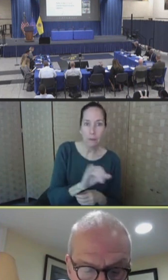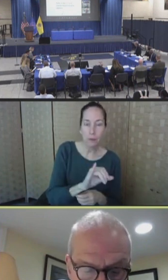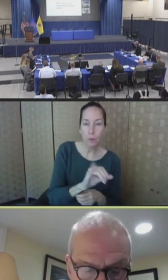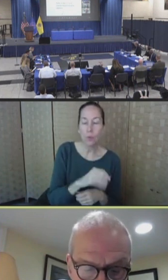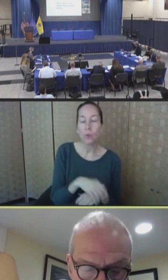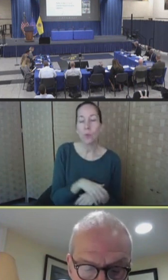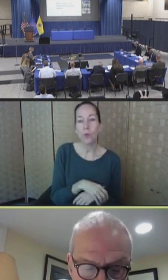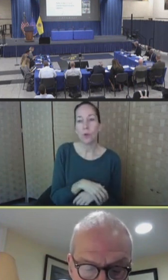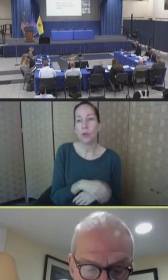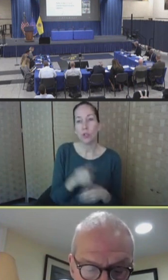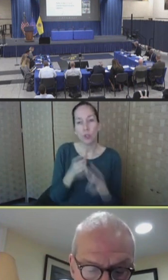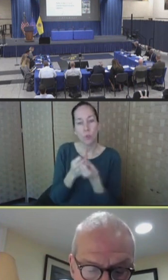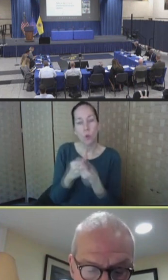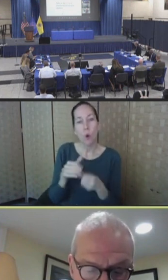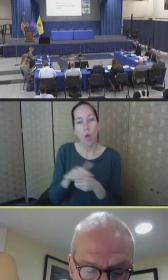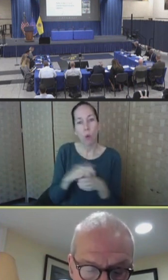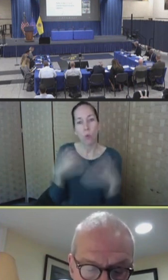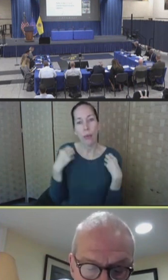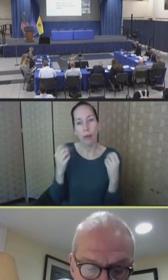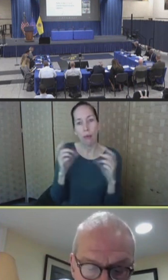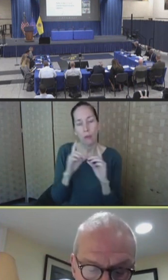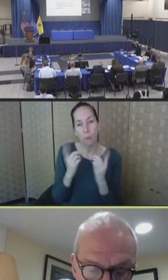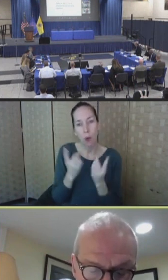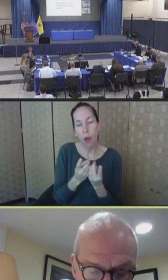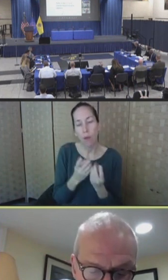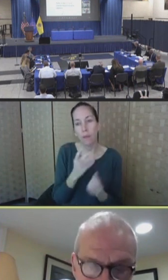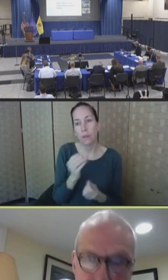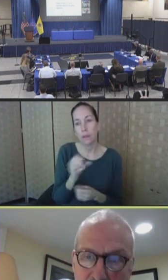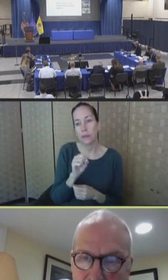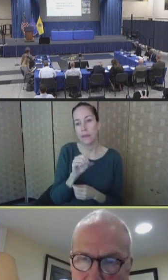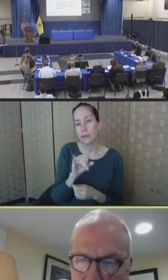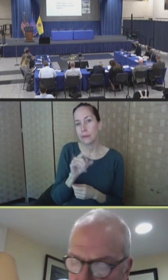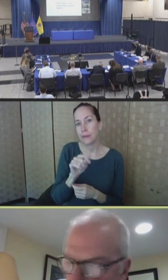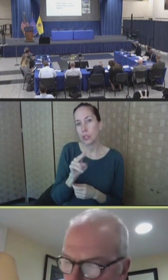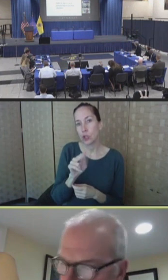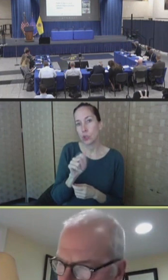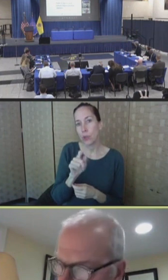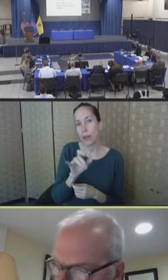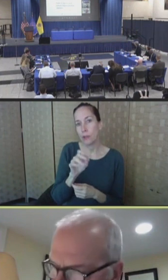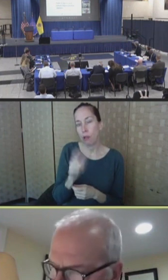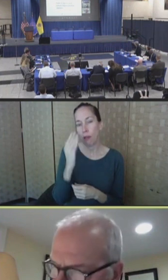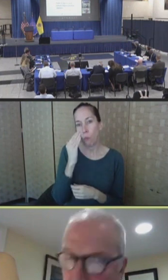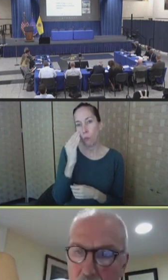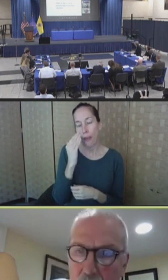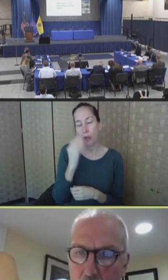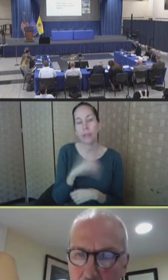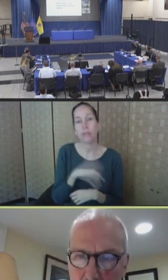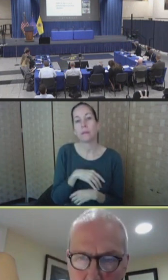departments and situational awareness information sharing advocacy and particularly, helping local